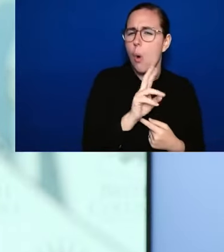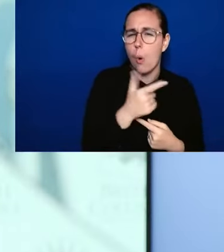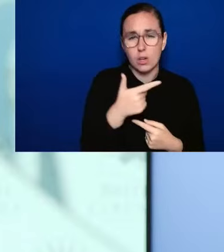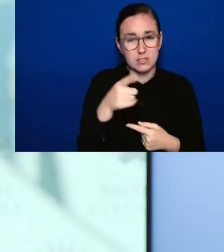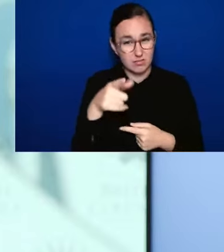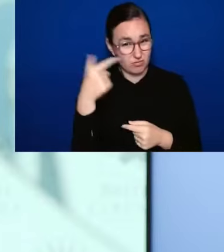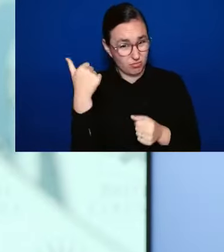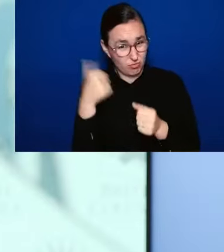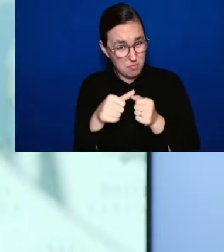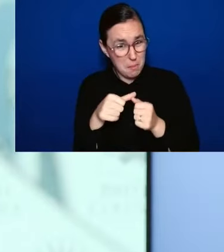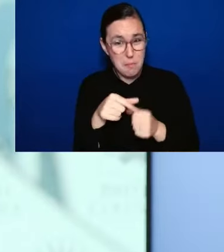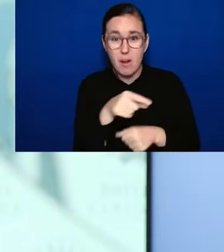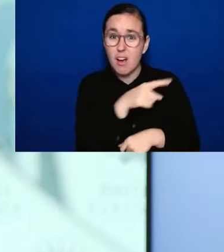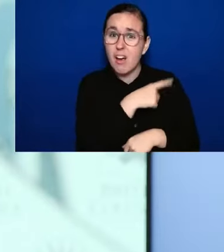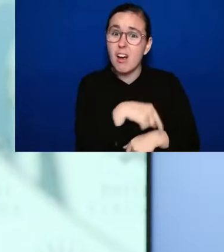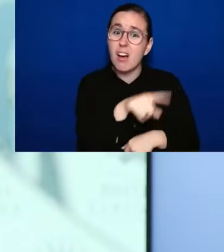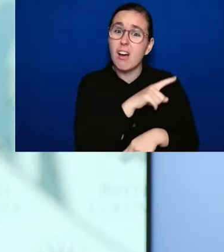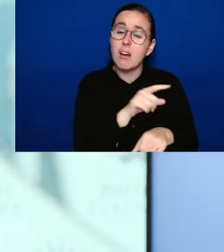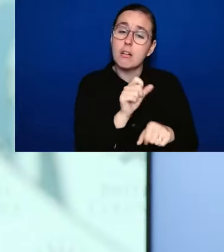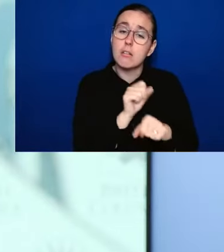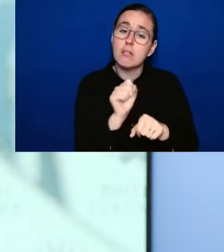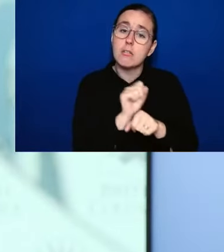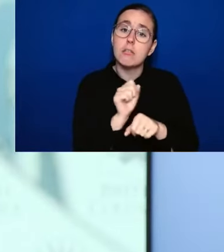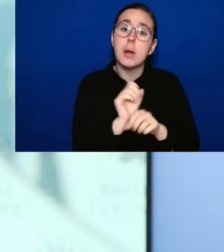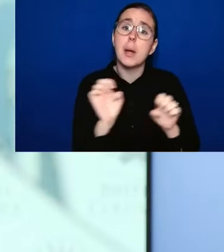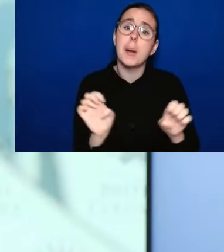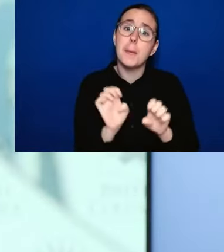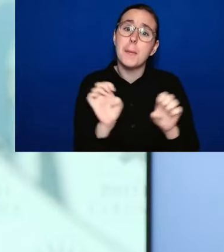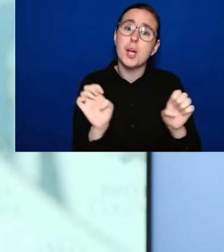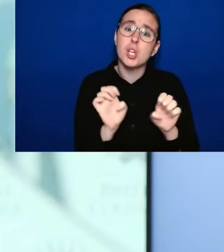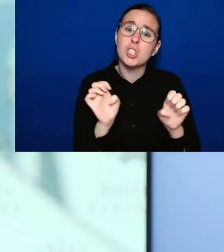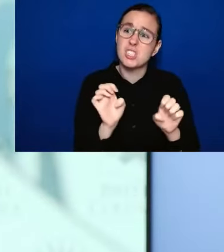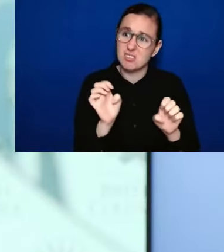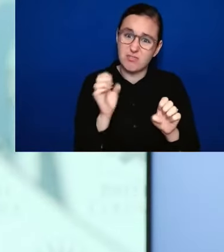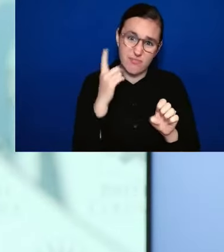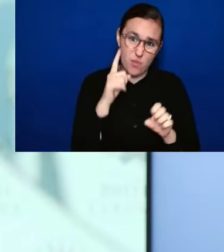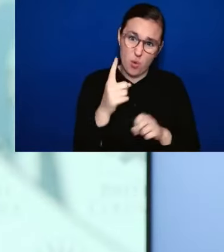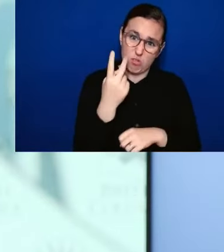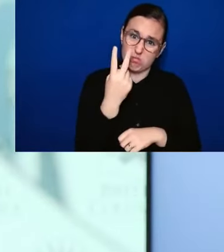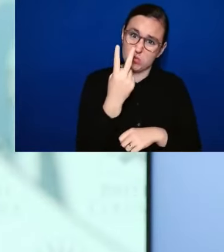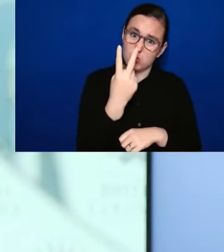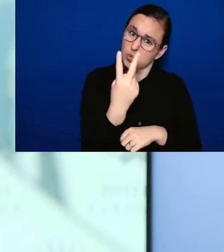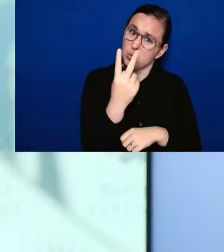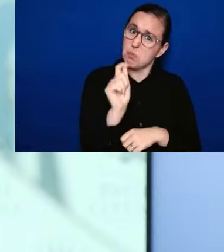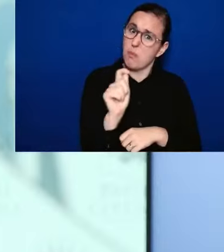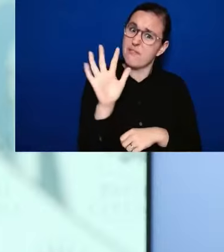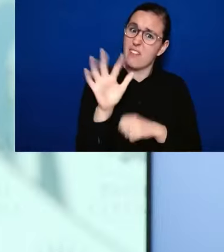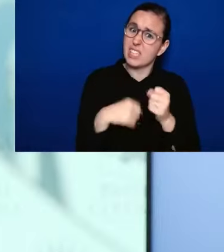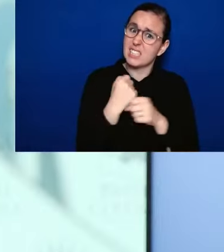health emergency two and a half years and they continue to need our support just as patients